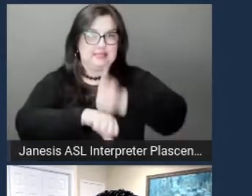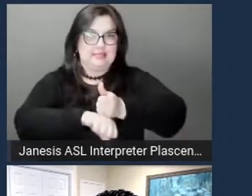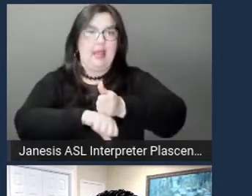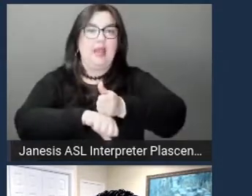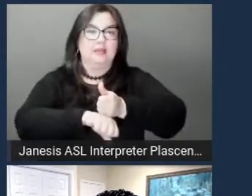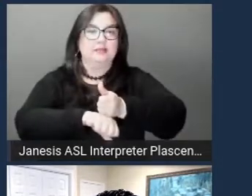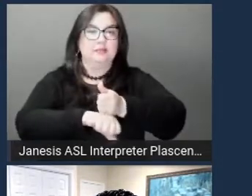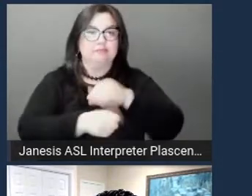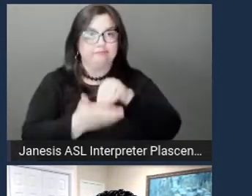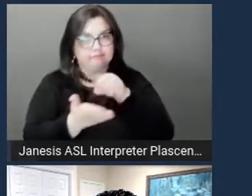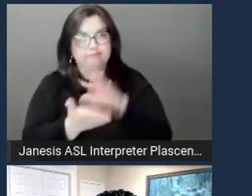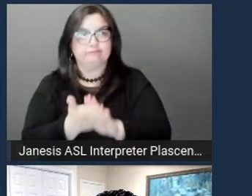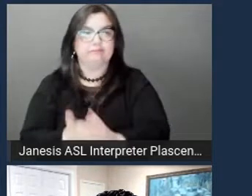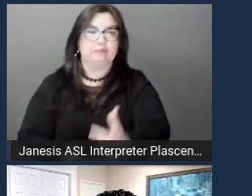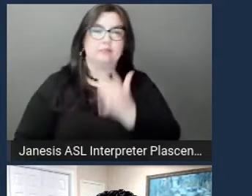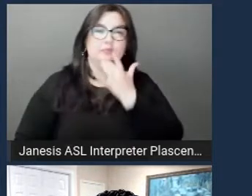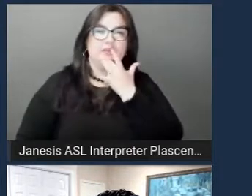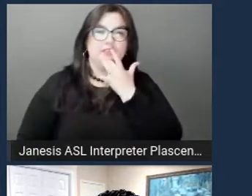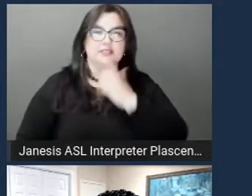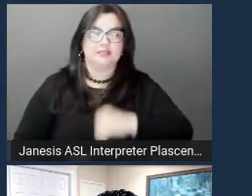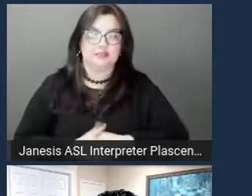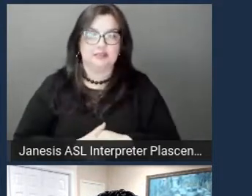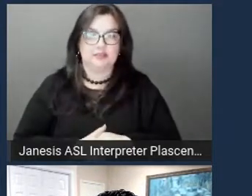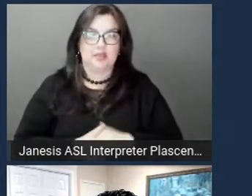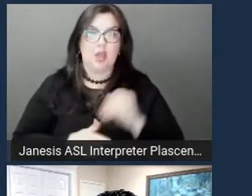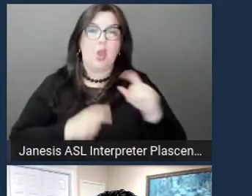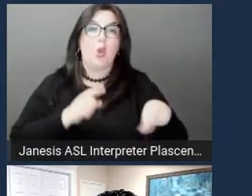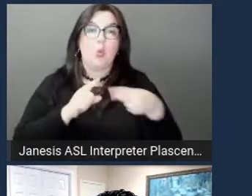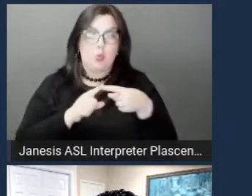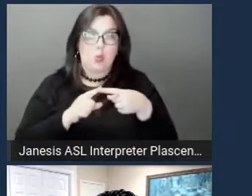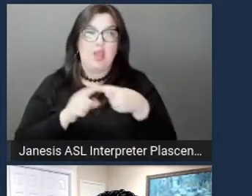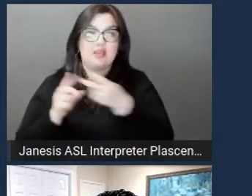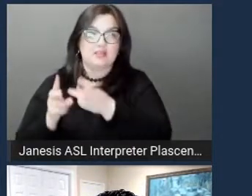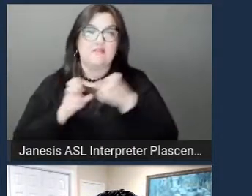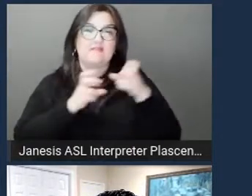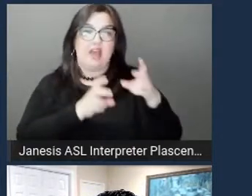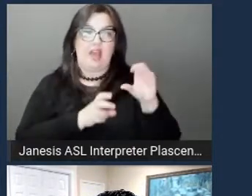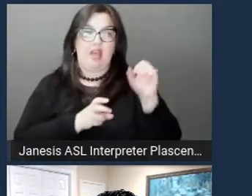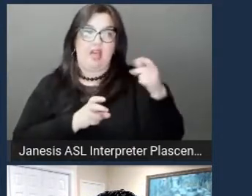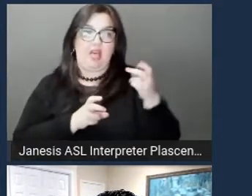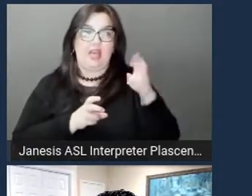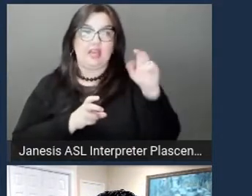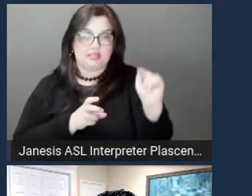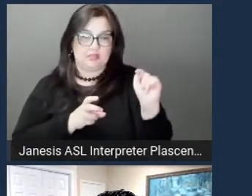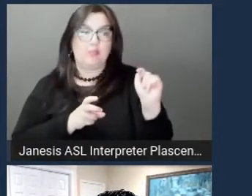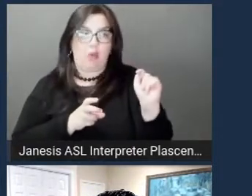and that way, when you get to finally exporting this report, you will get that override inside as well.